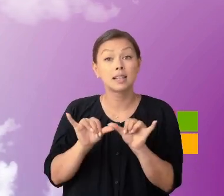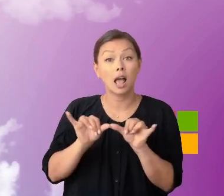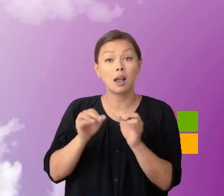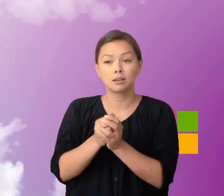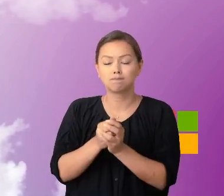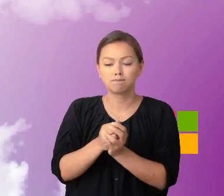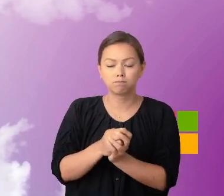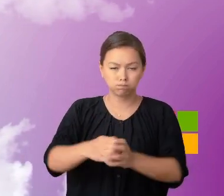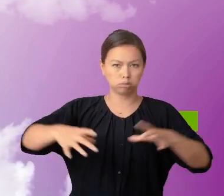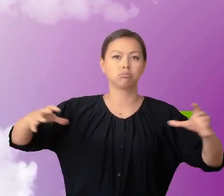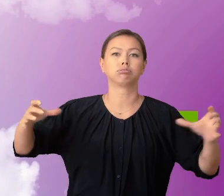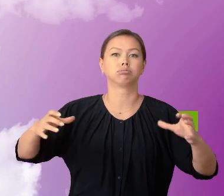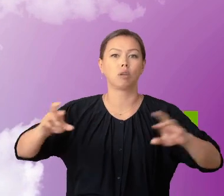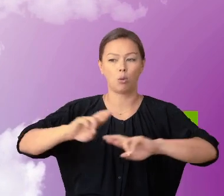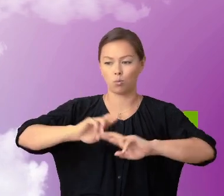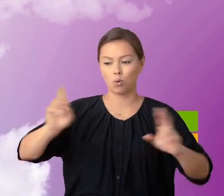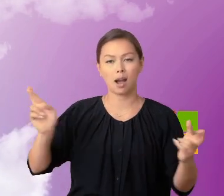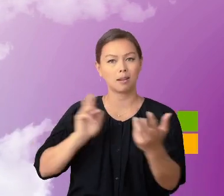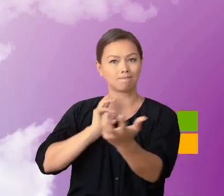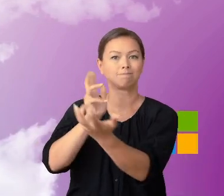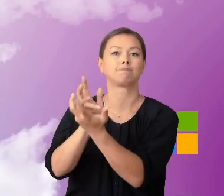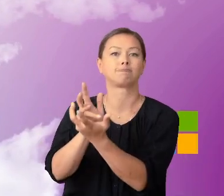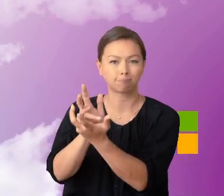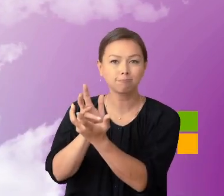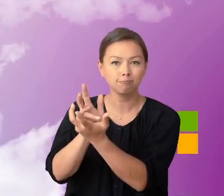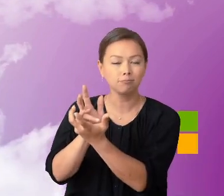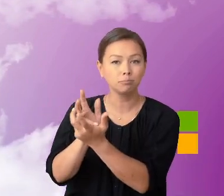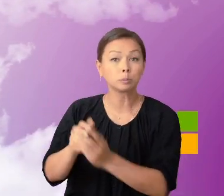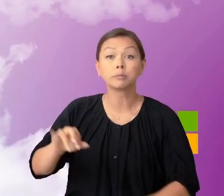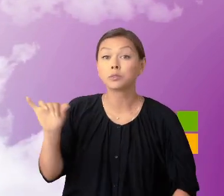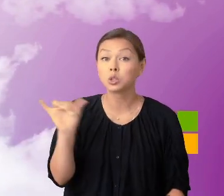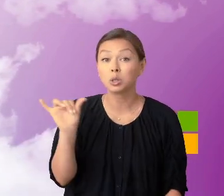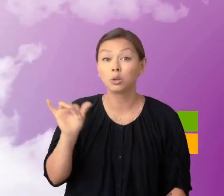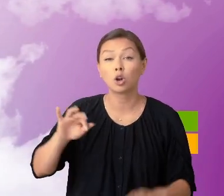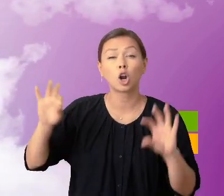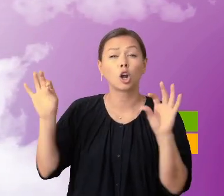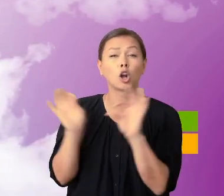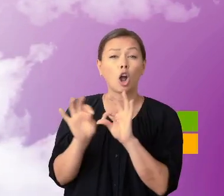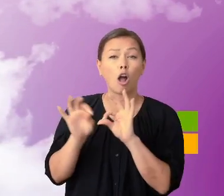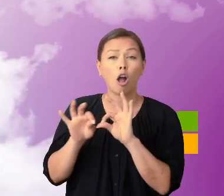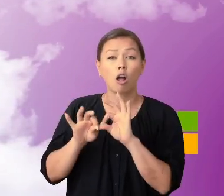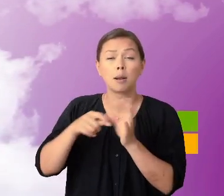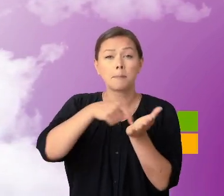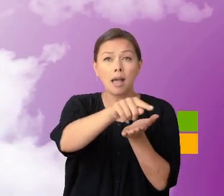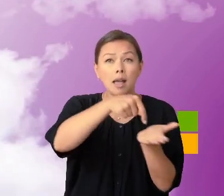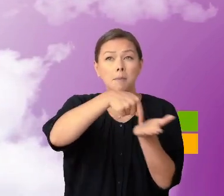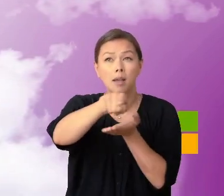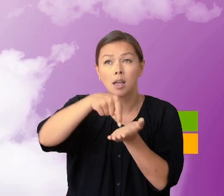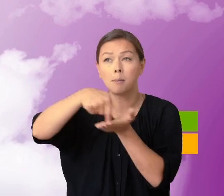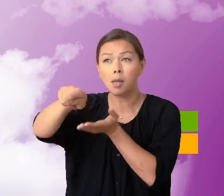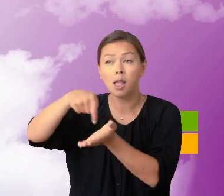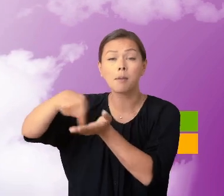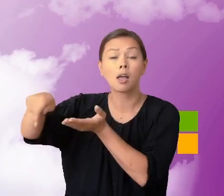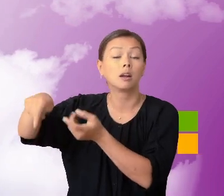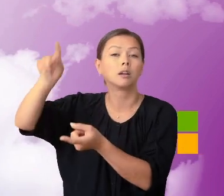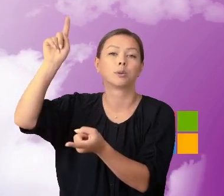Easily adapt with a scalable solution tailored to your business needs. Eliminate high infrastructure and maintenance costs that come